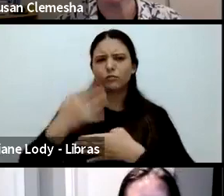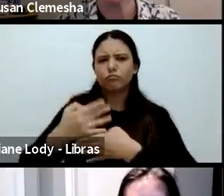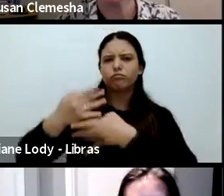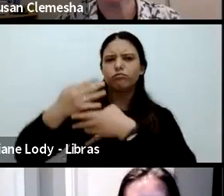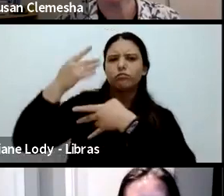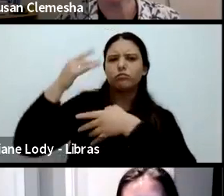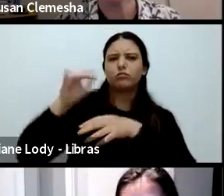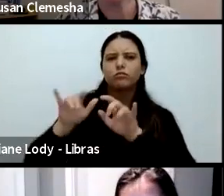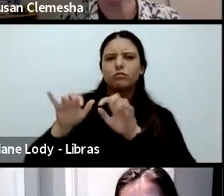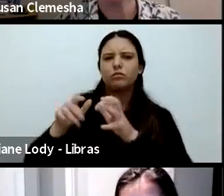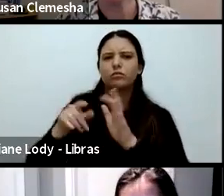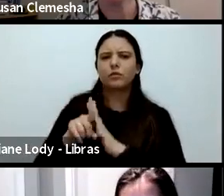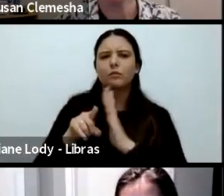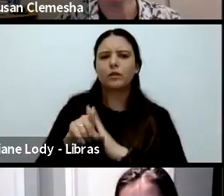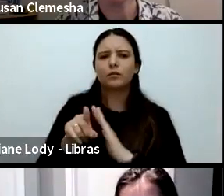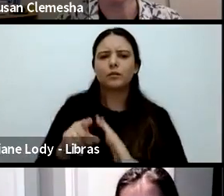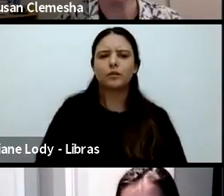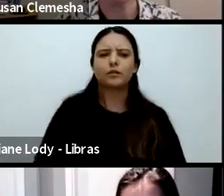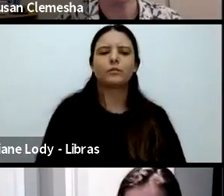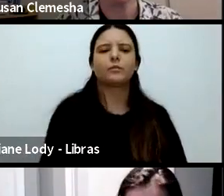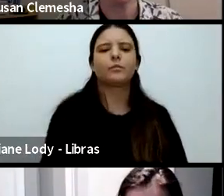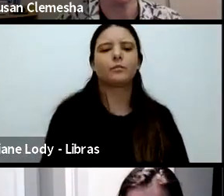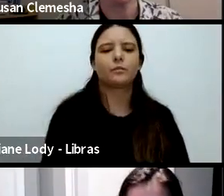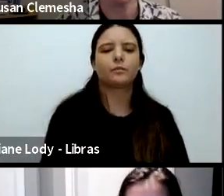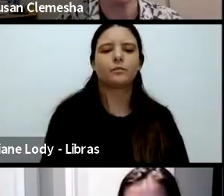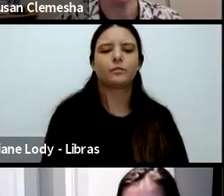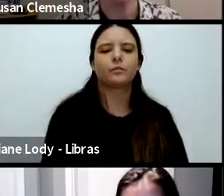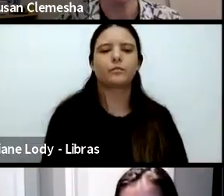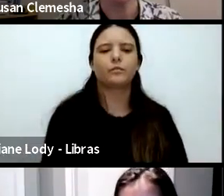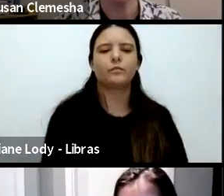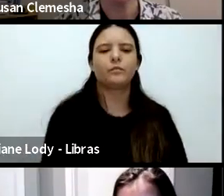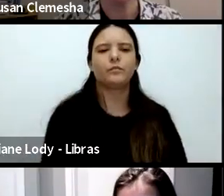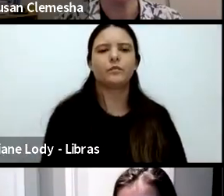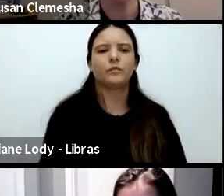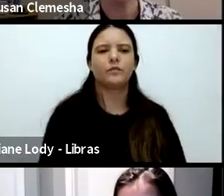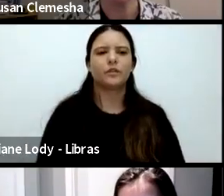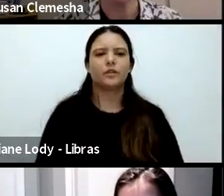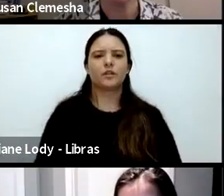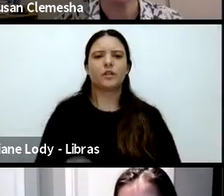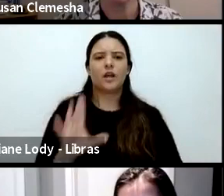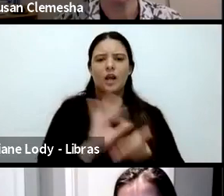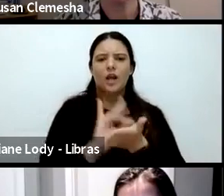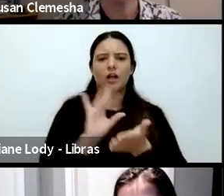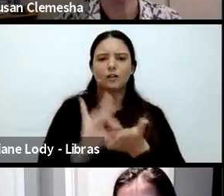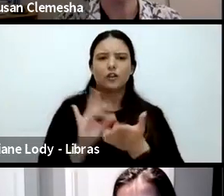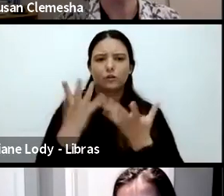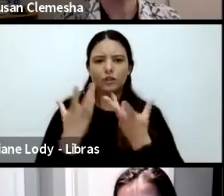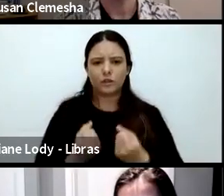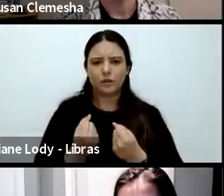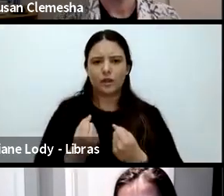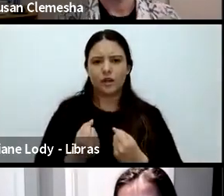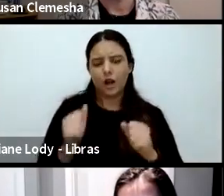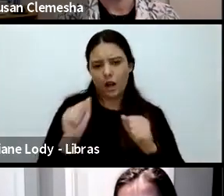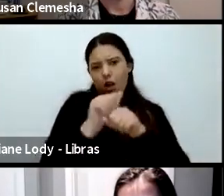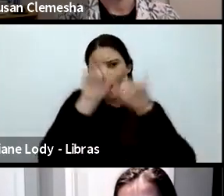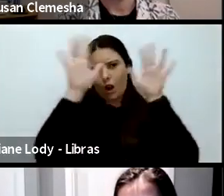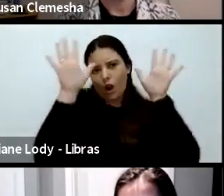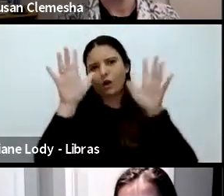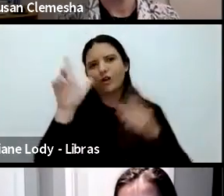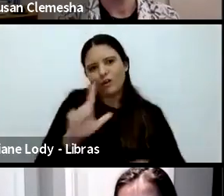t are inquiring about are inquiring about. about about getting home with some of the about getting home with some of the articles and I'm always happy to share.